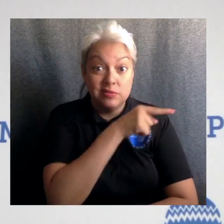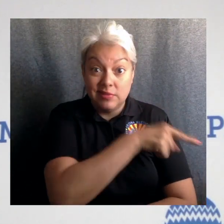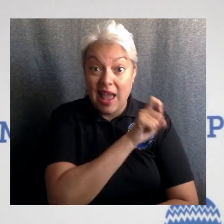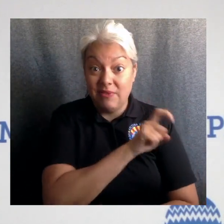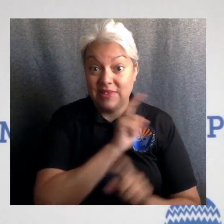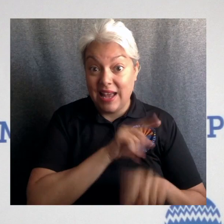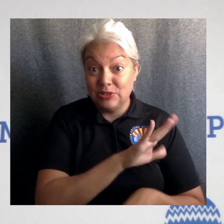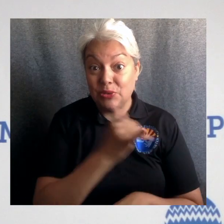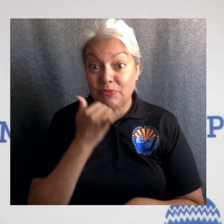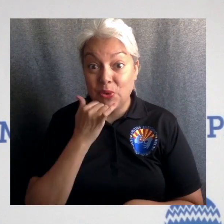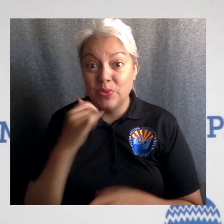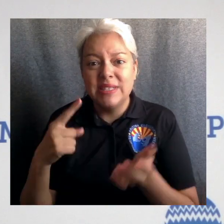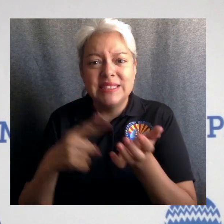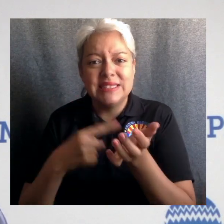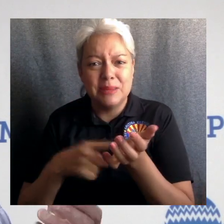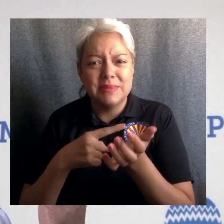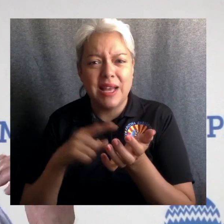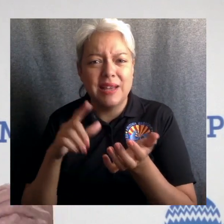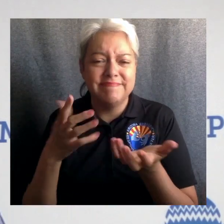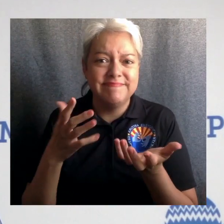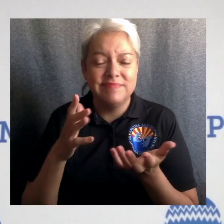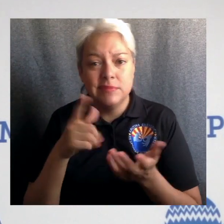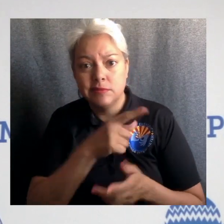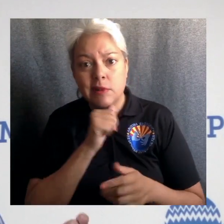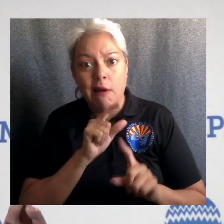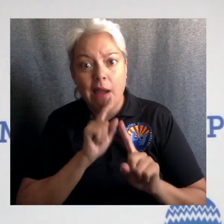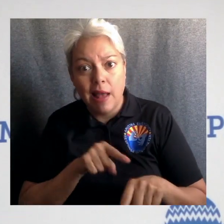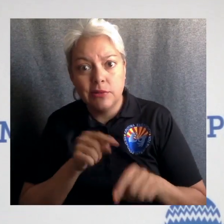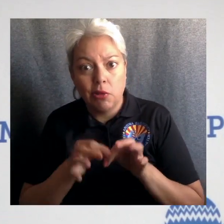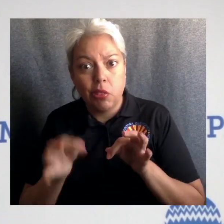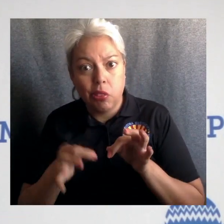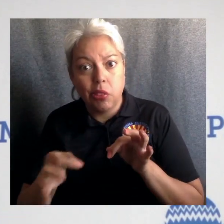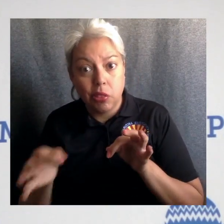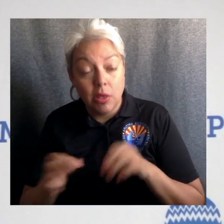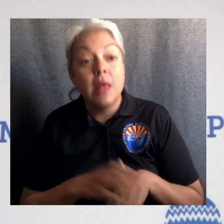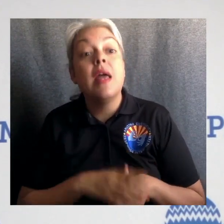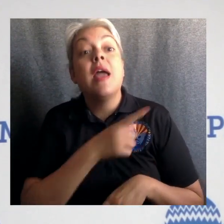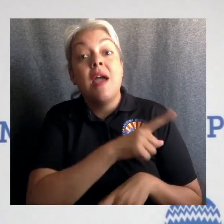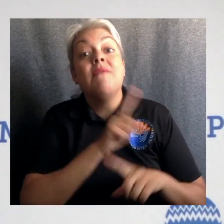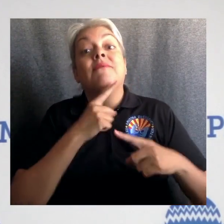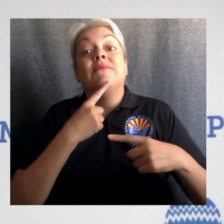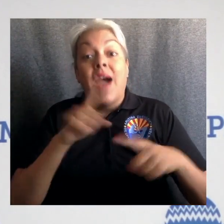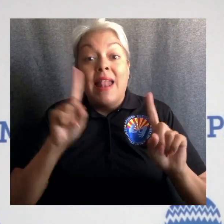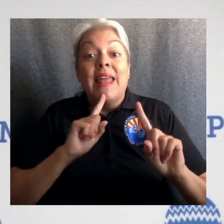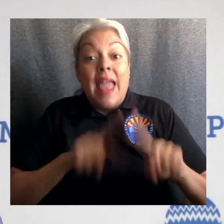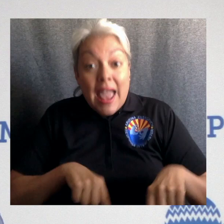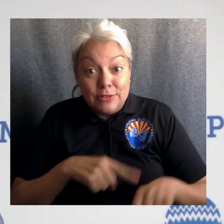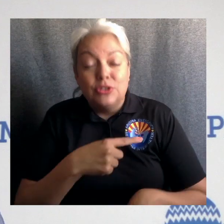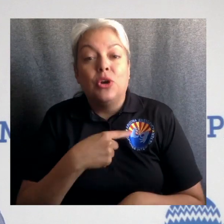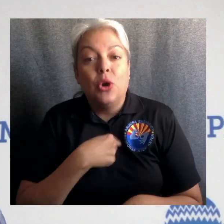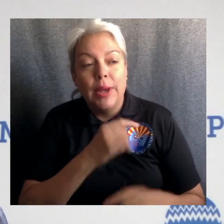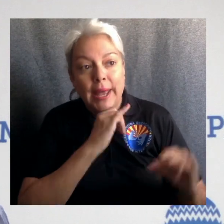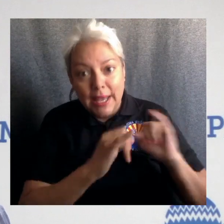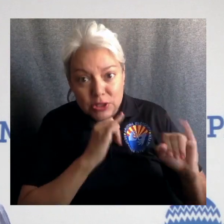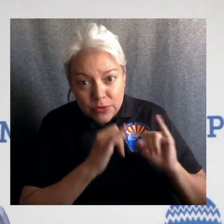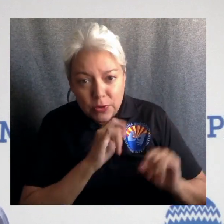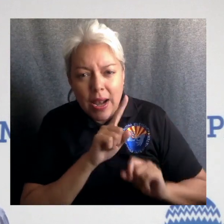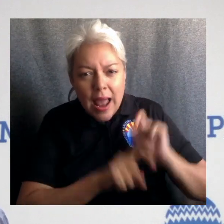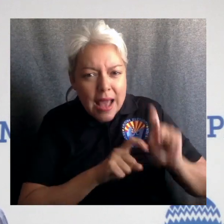Sometimes it take a while to get a hold of people. Then we’ve got to interview them, identify likely contacts which sometimes is easy, household